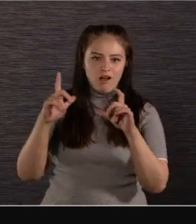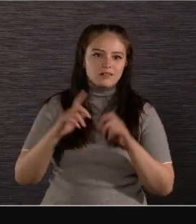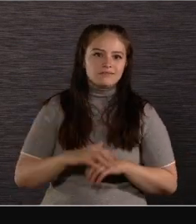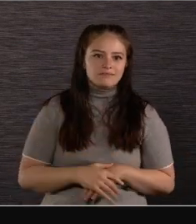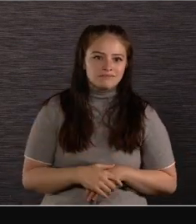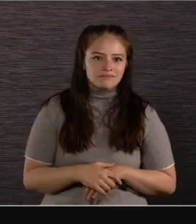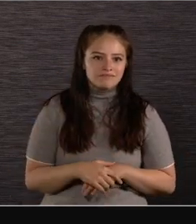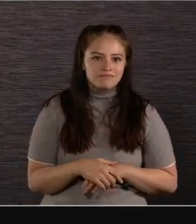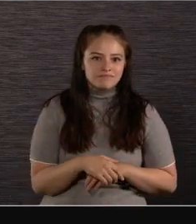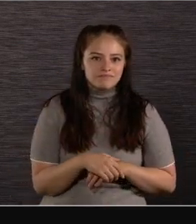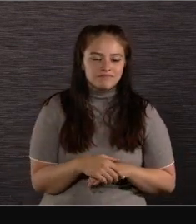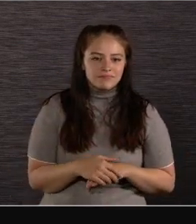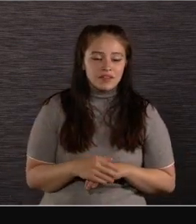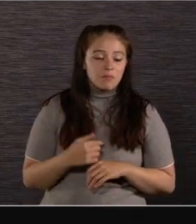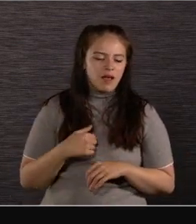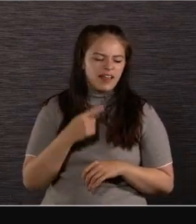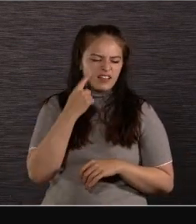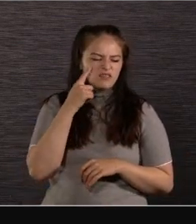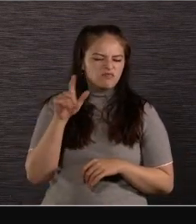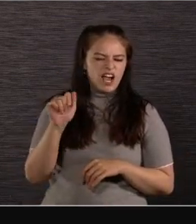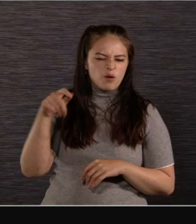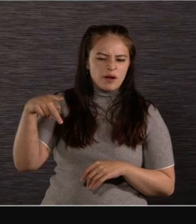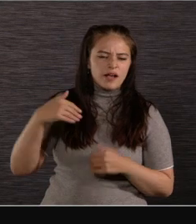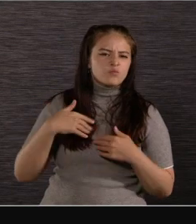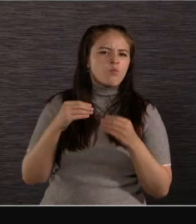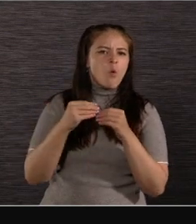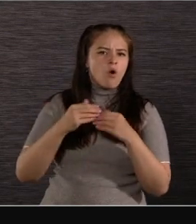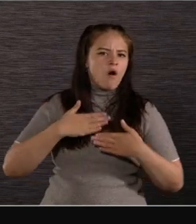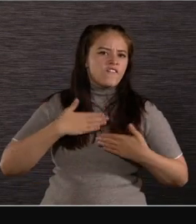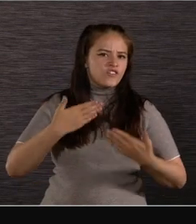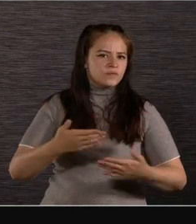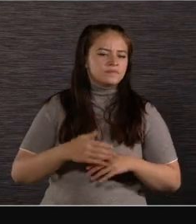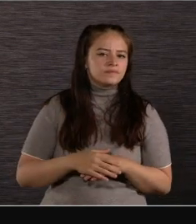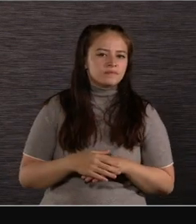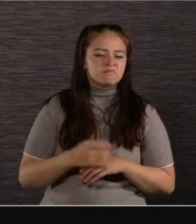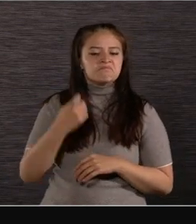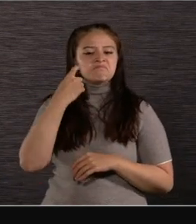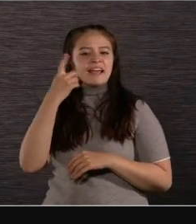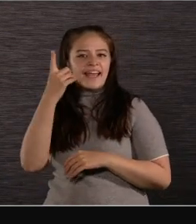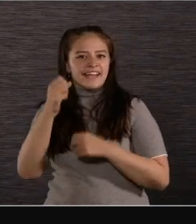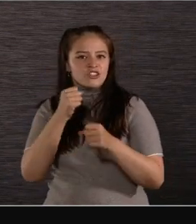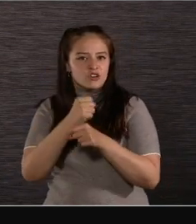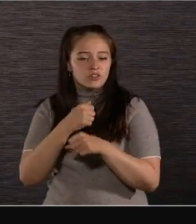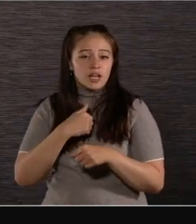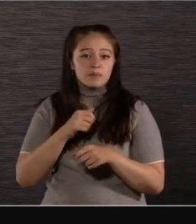but I believe Airpeak has more to offer. For the last eight years, I've been practicing a technique